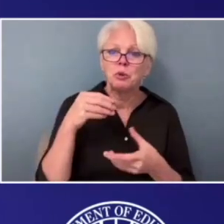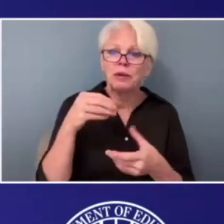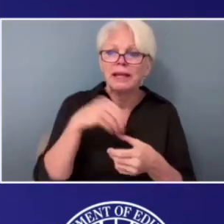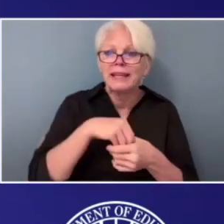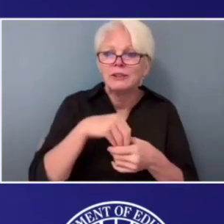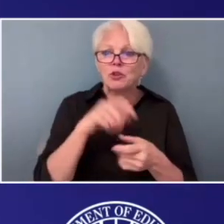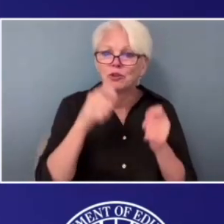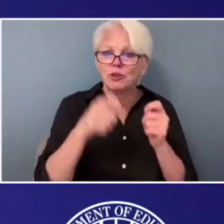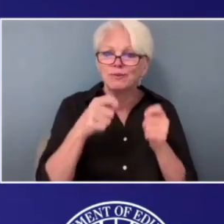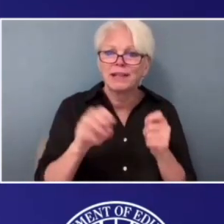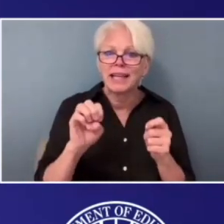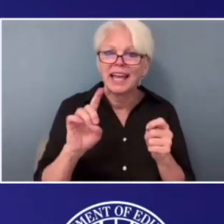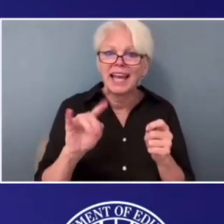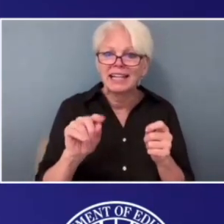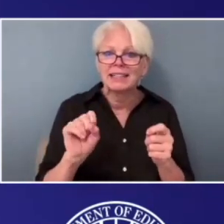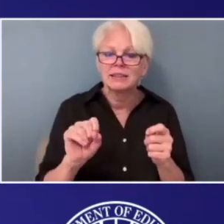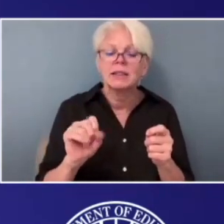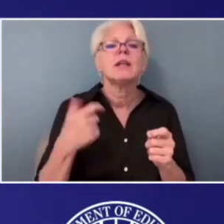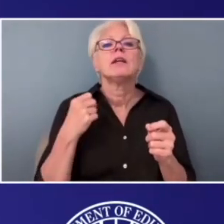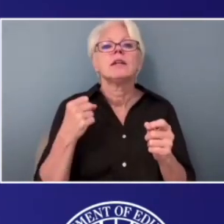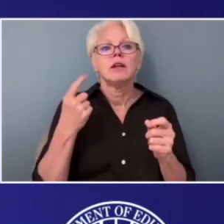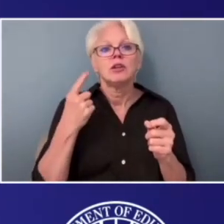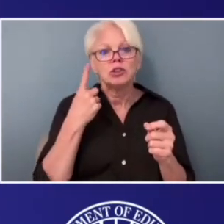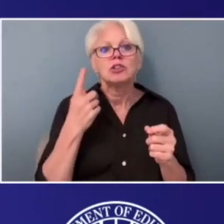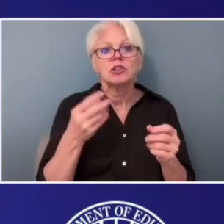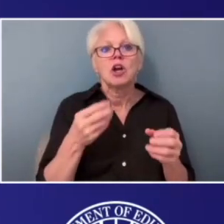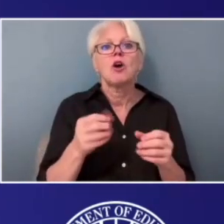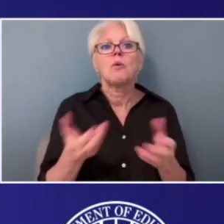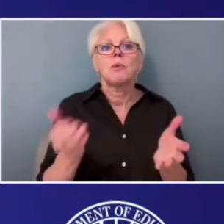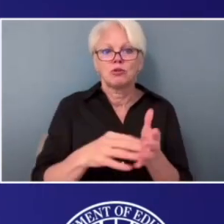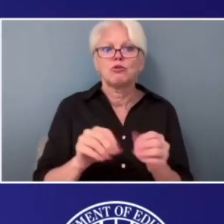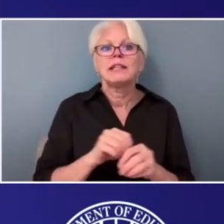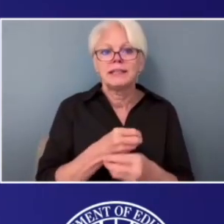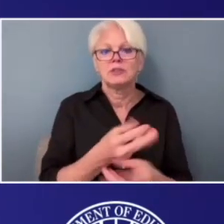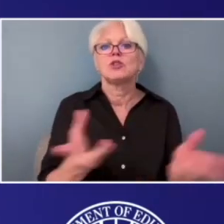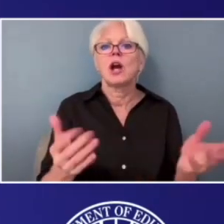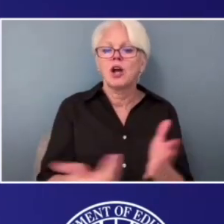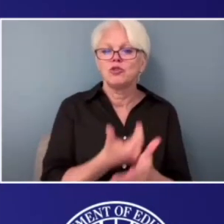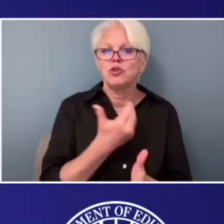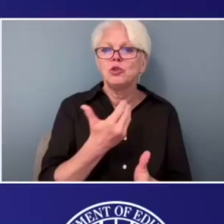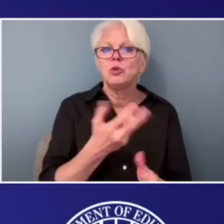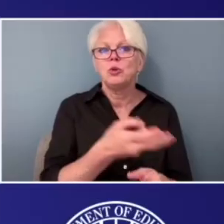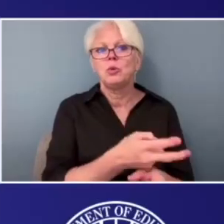So we've recirculated a new loan limit discussion draft to you.